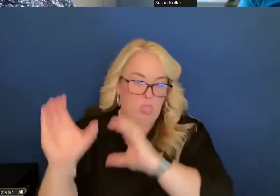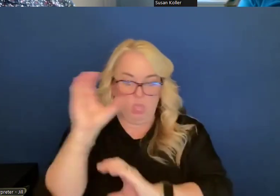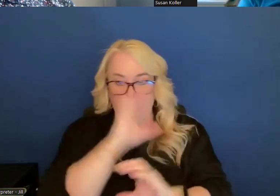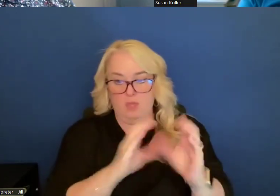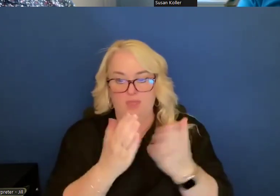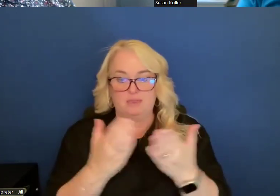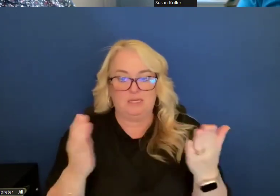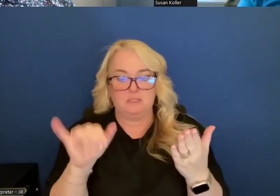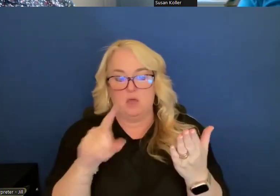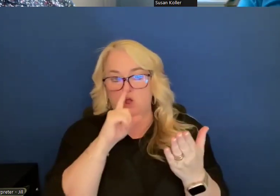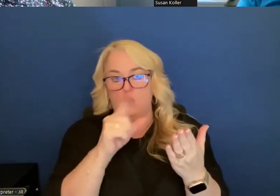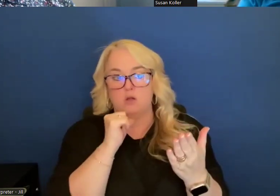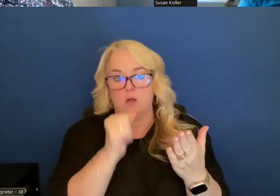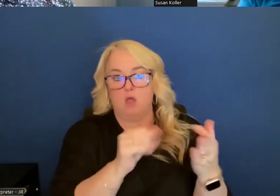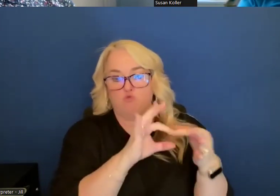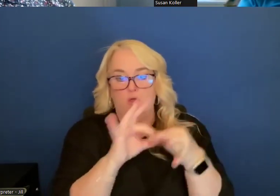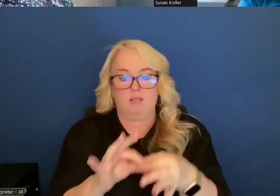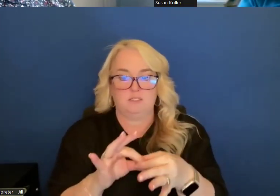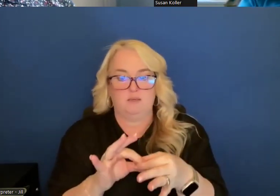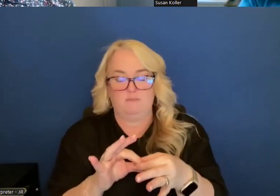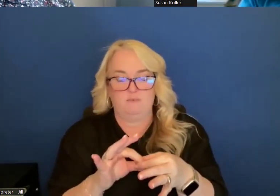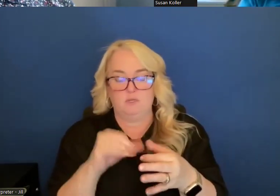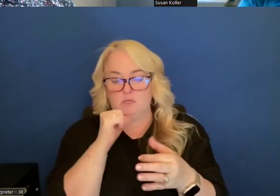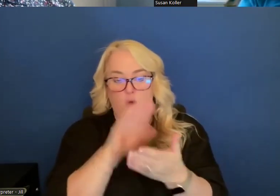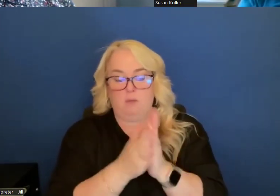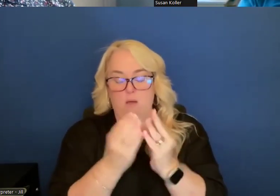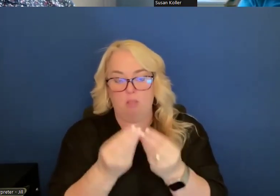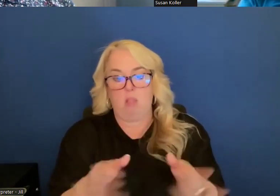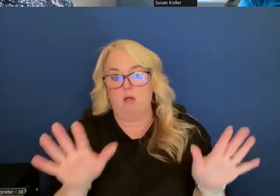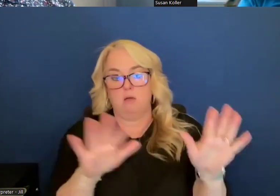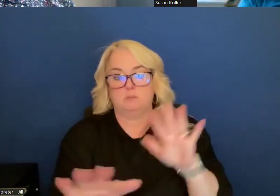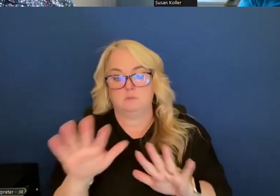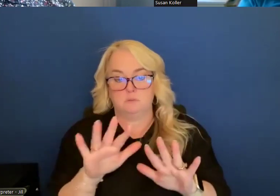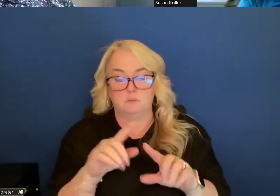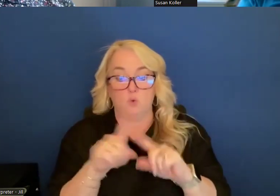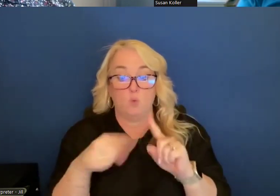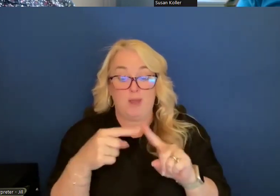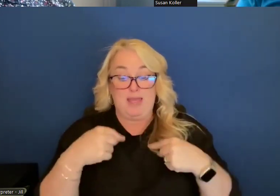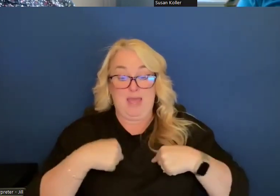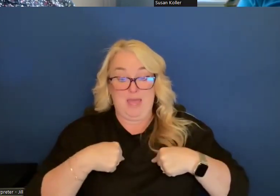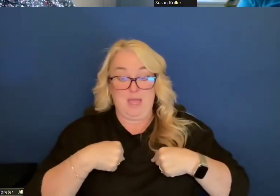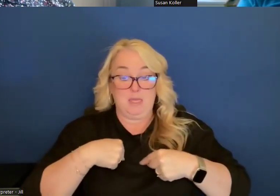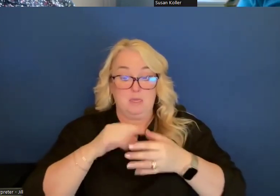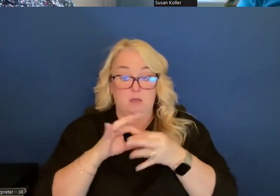aren't relevant. And then when I comment on waivers, I always add